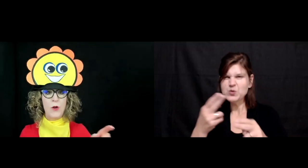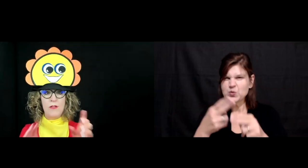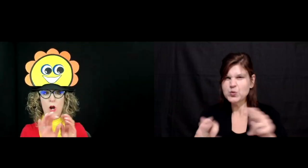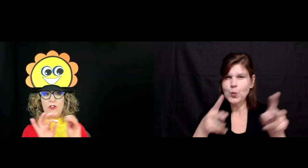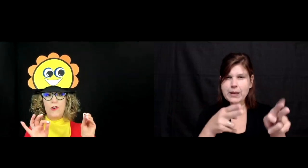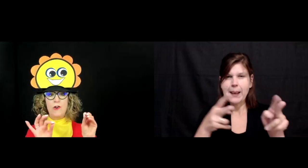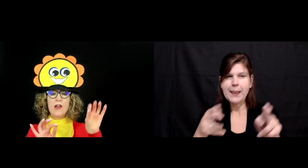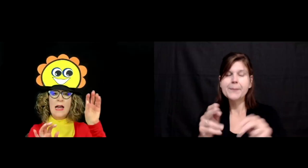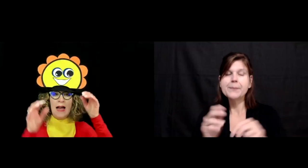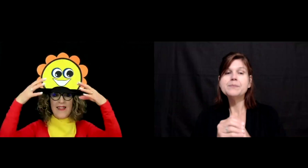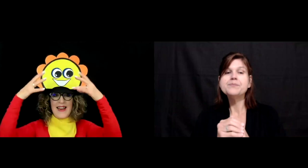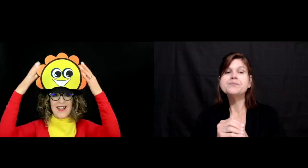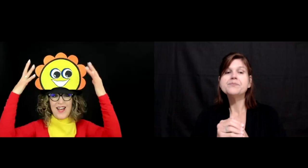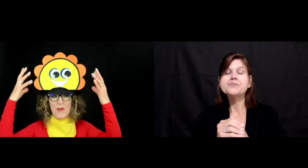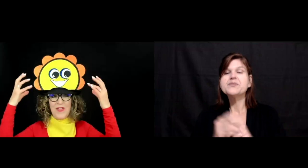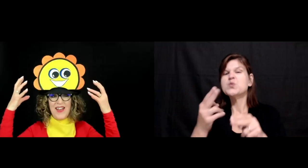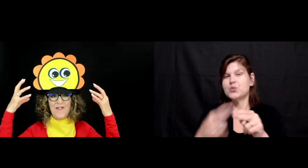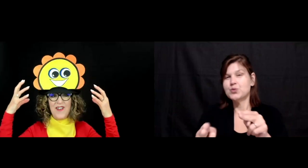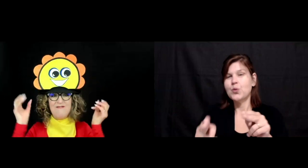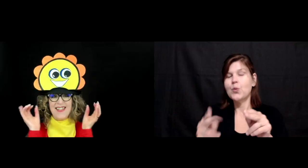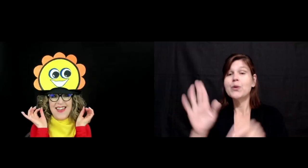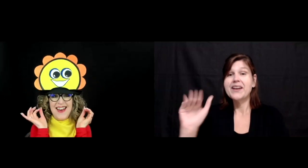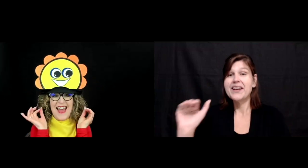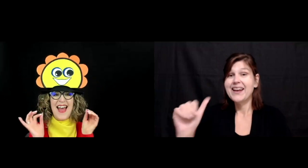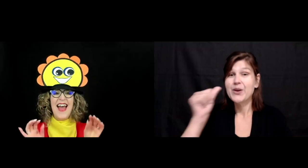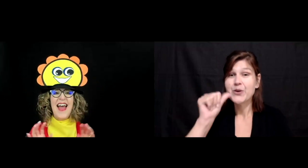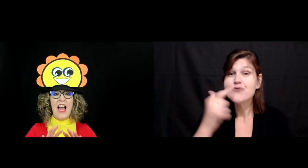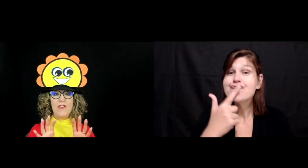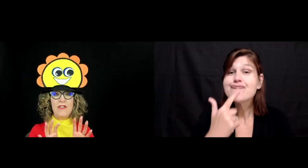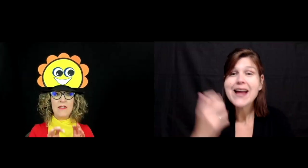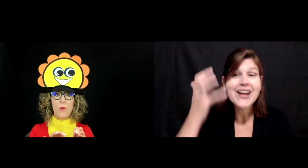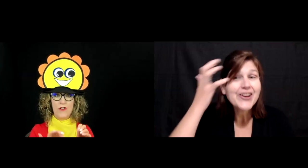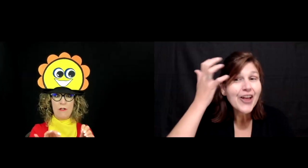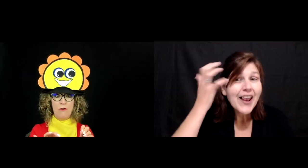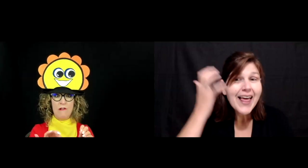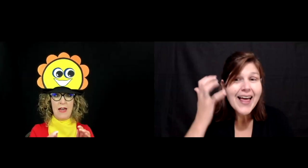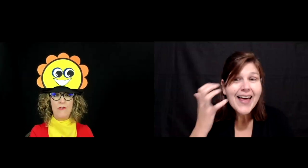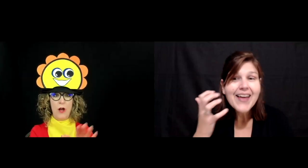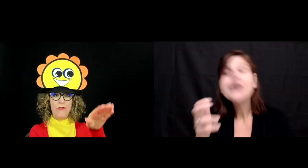It's only short. It's a little girl with lovely red curly hair and she's sitting watching "The Story Time Show."